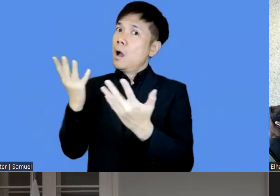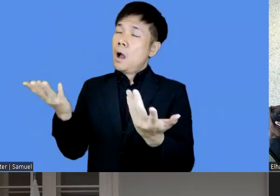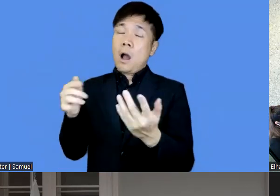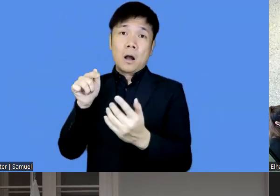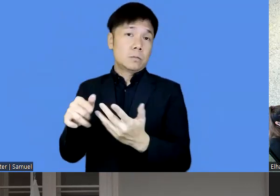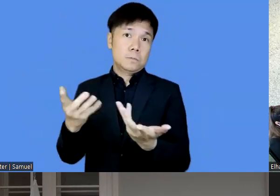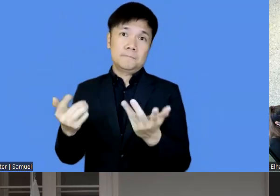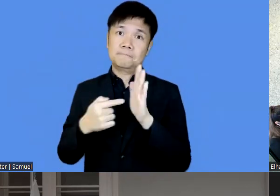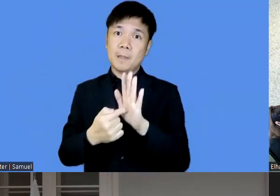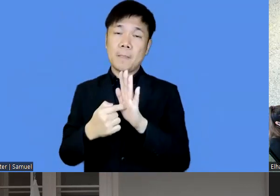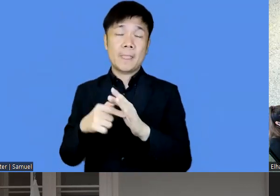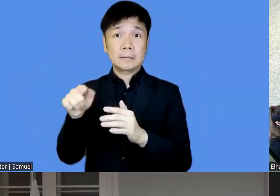instance, assistive devices.